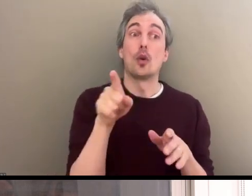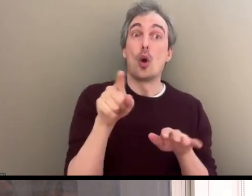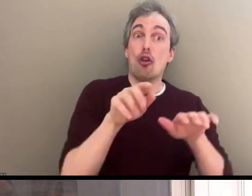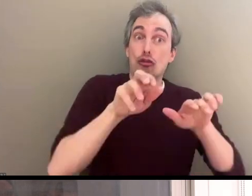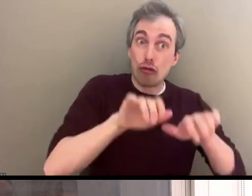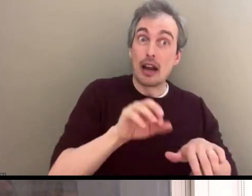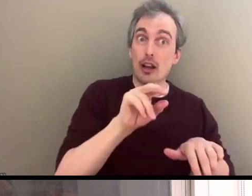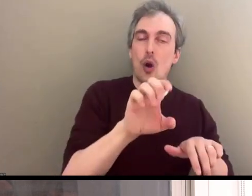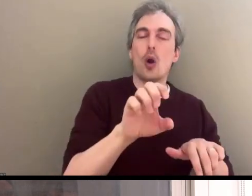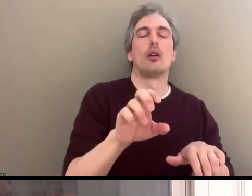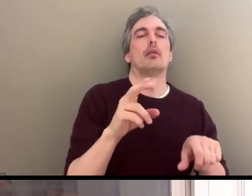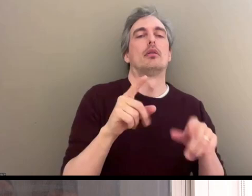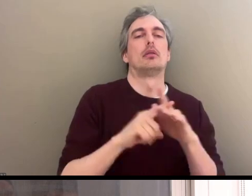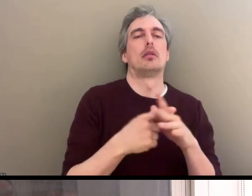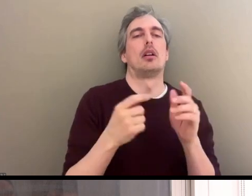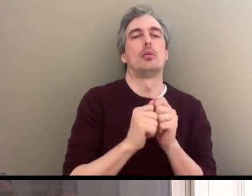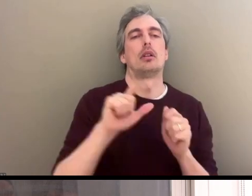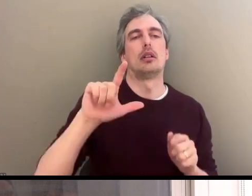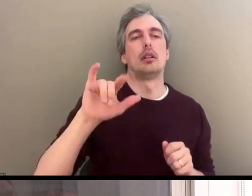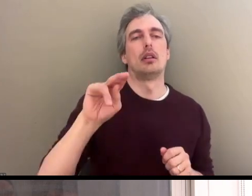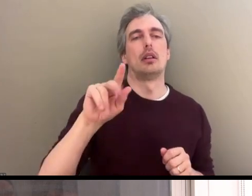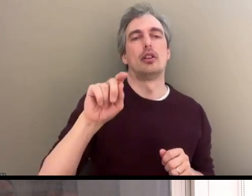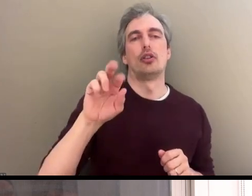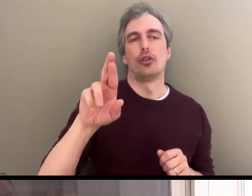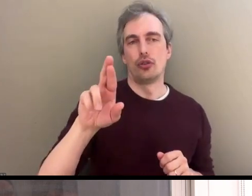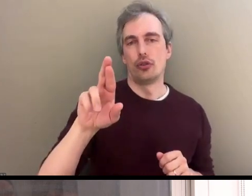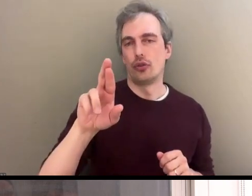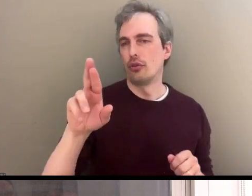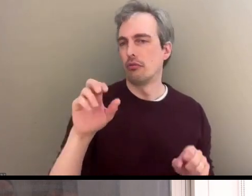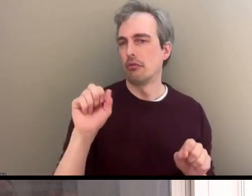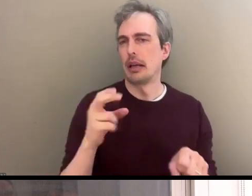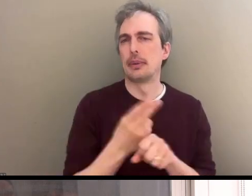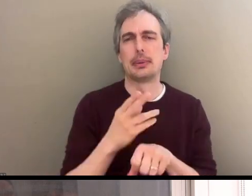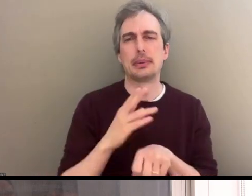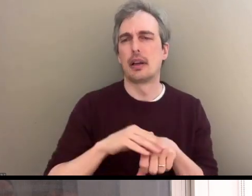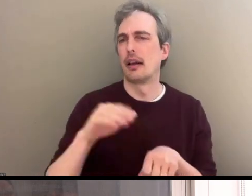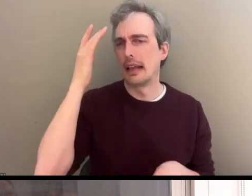Again, you could use it on TeleJ, VS Code. You could start with the exit thing.